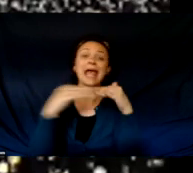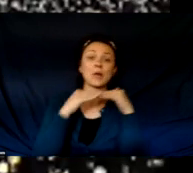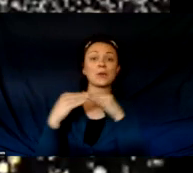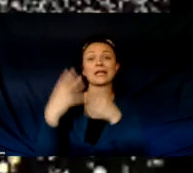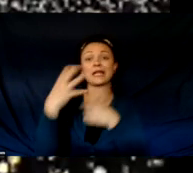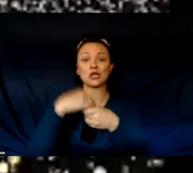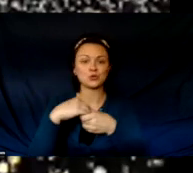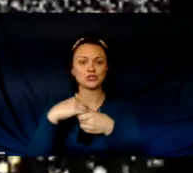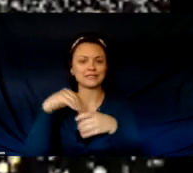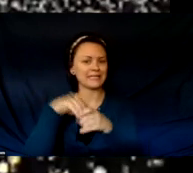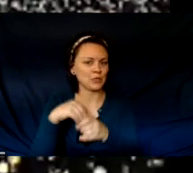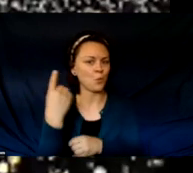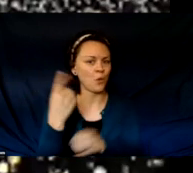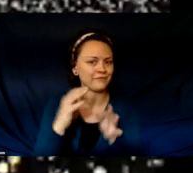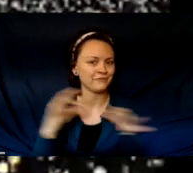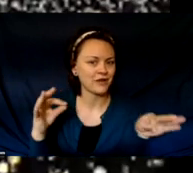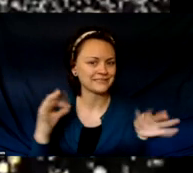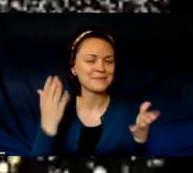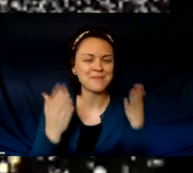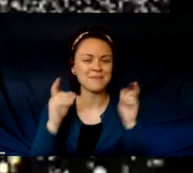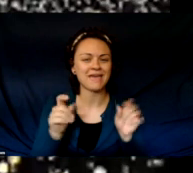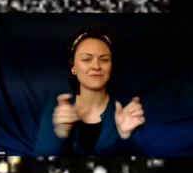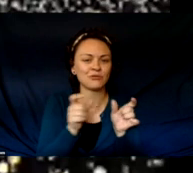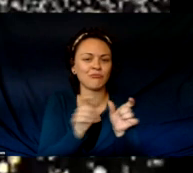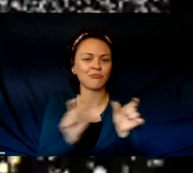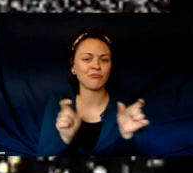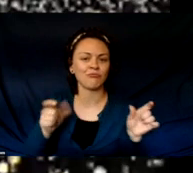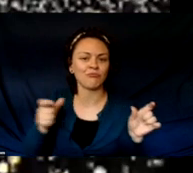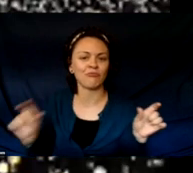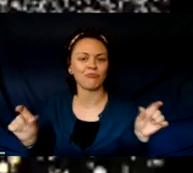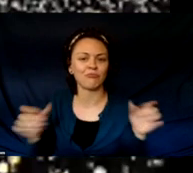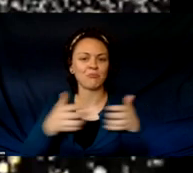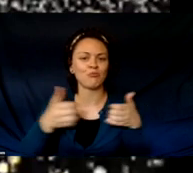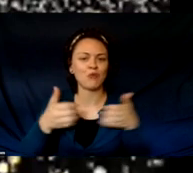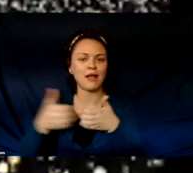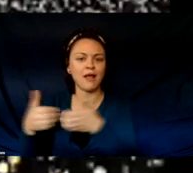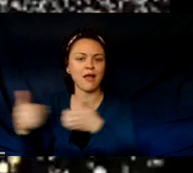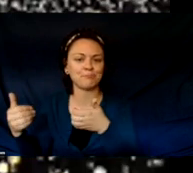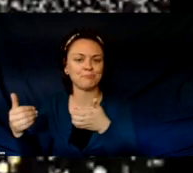You might have to break it up a little bit. You might have to bring in different language,